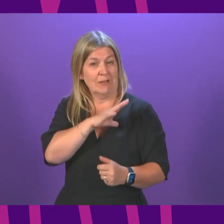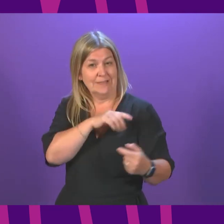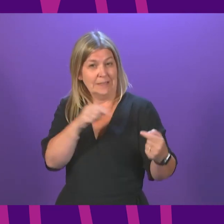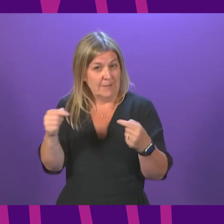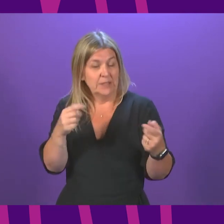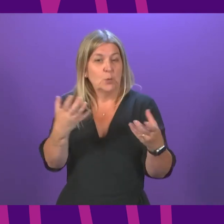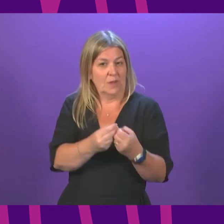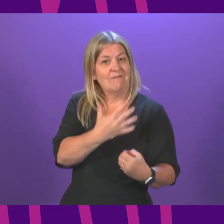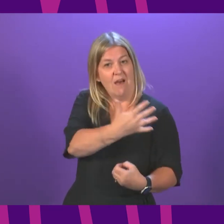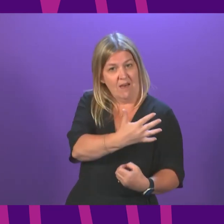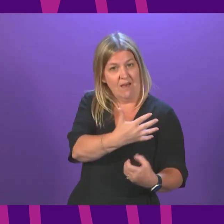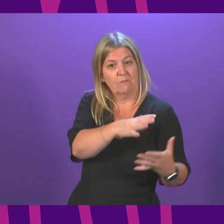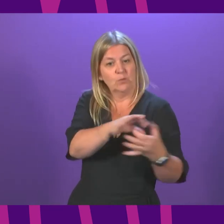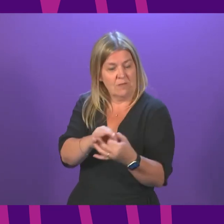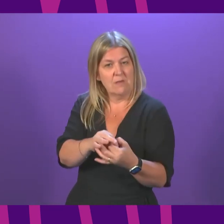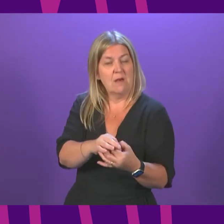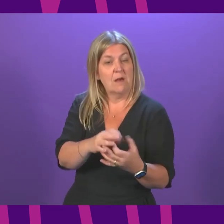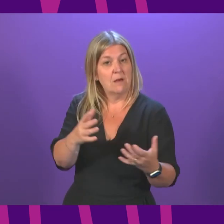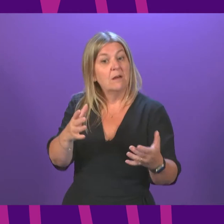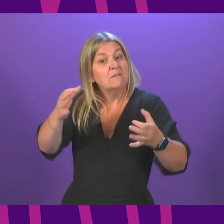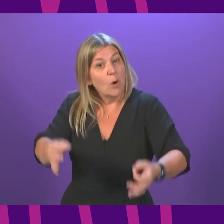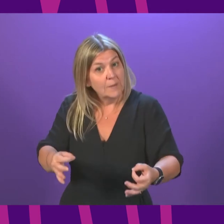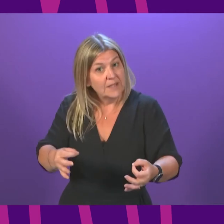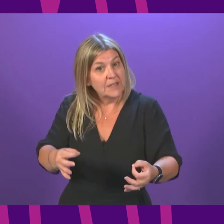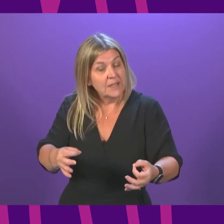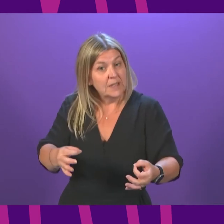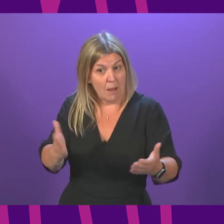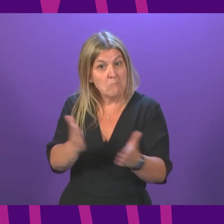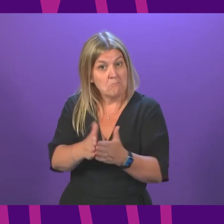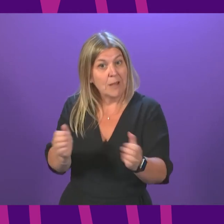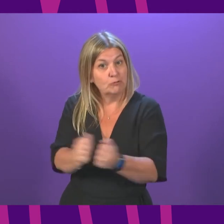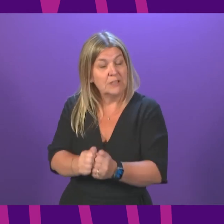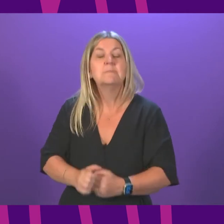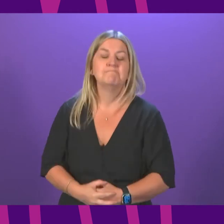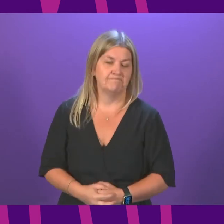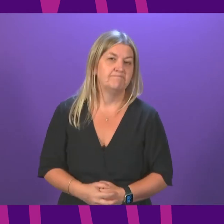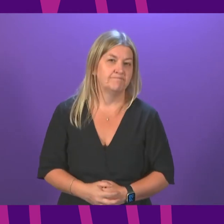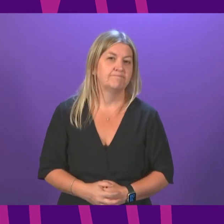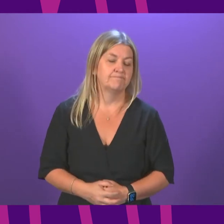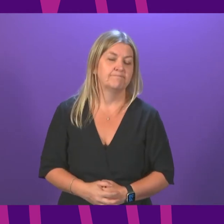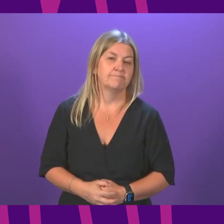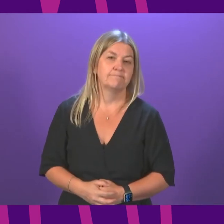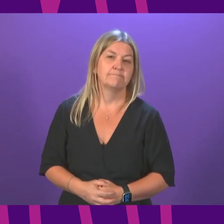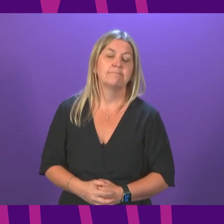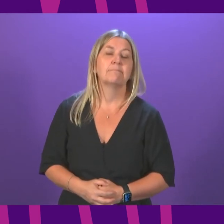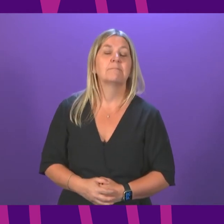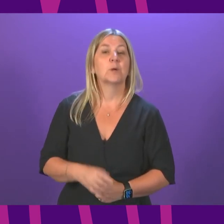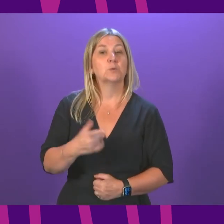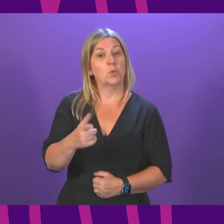amendment 5A.